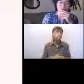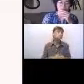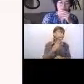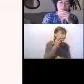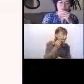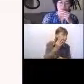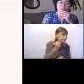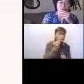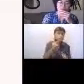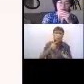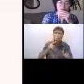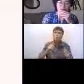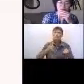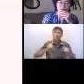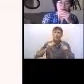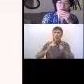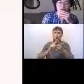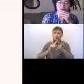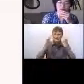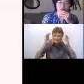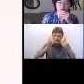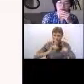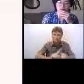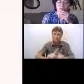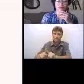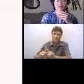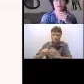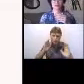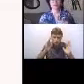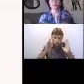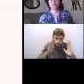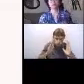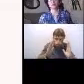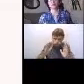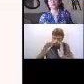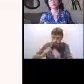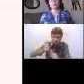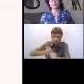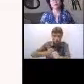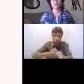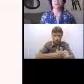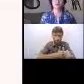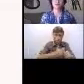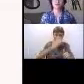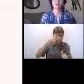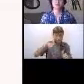you’re trying to benefit because when we talk about anti-racism structures, we, we